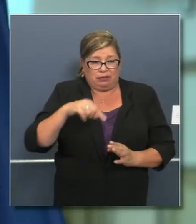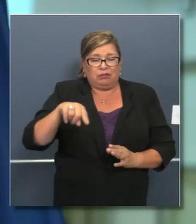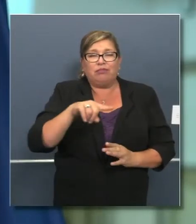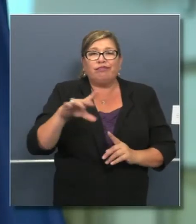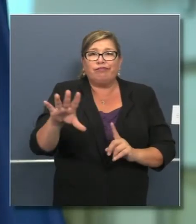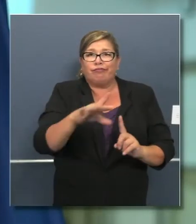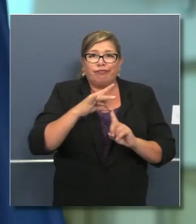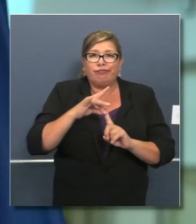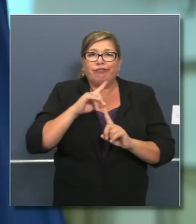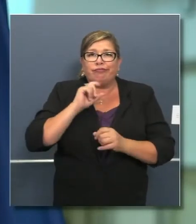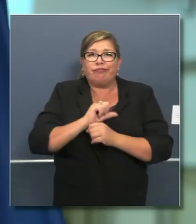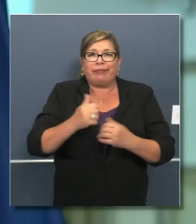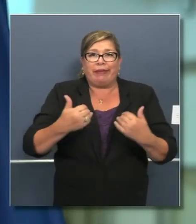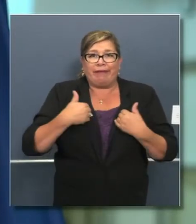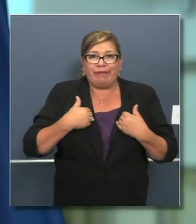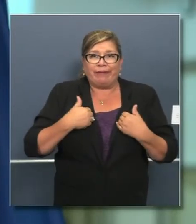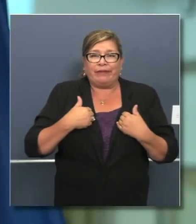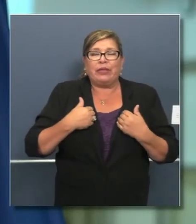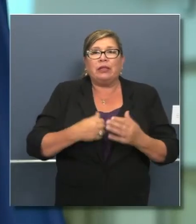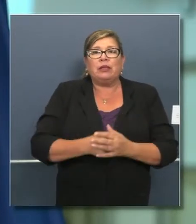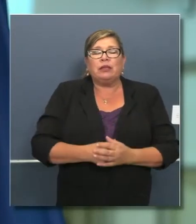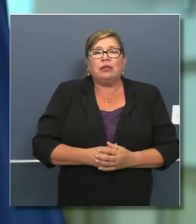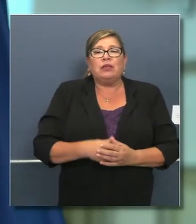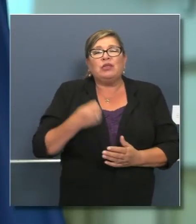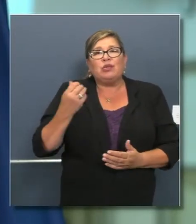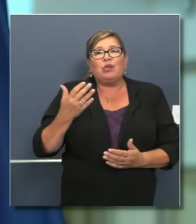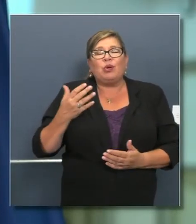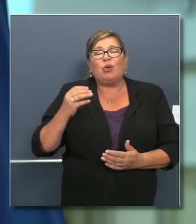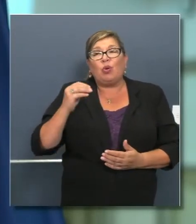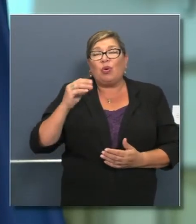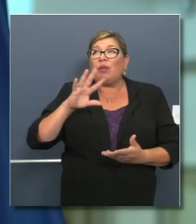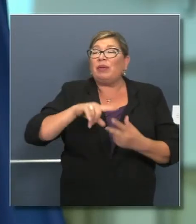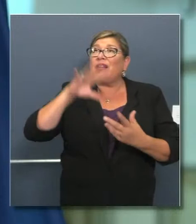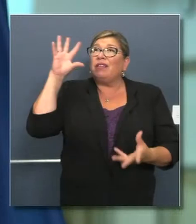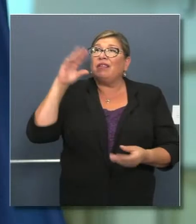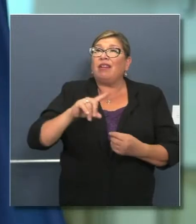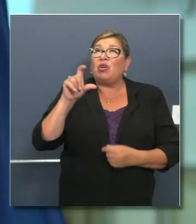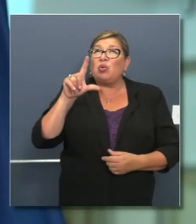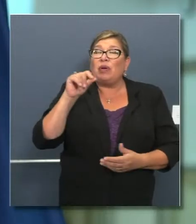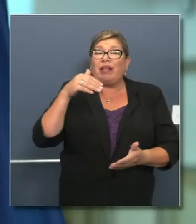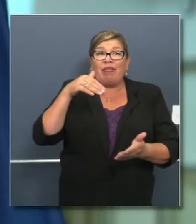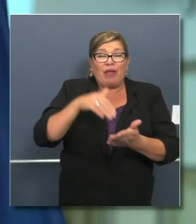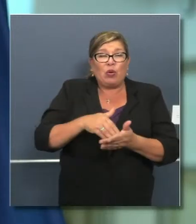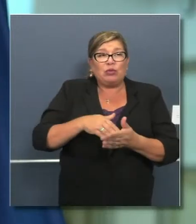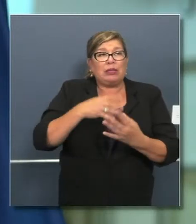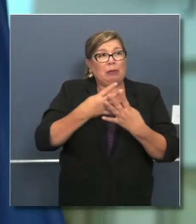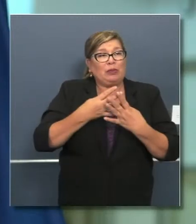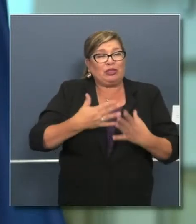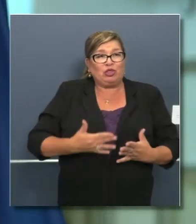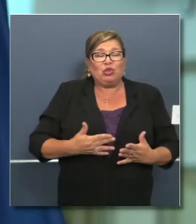for Cova 19 a cohort of well in excess 120,000 so it's a concern always has been we've not been shy